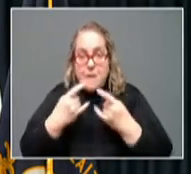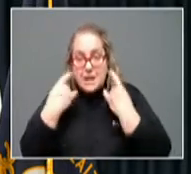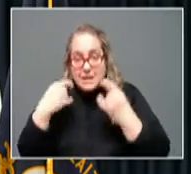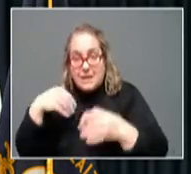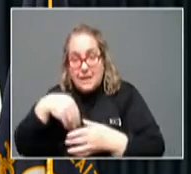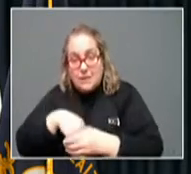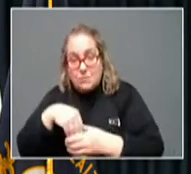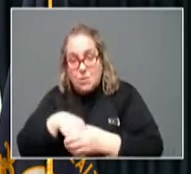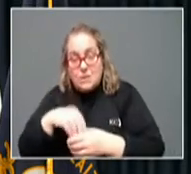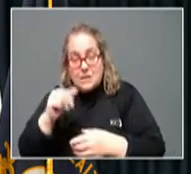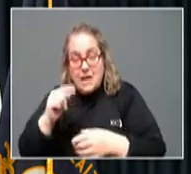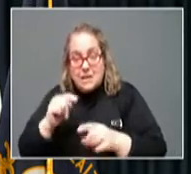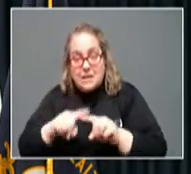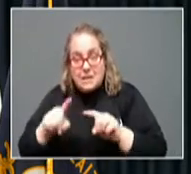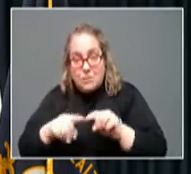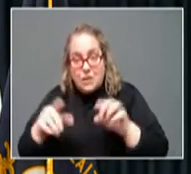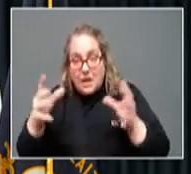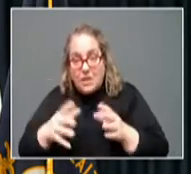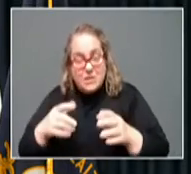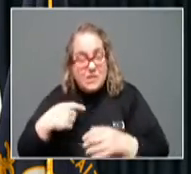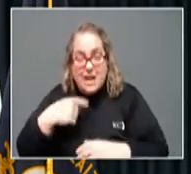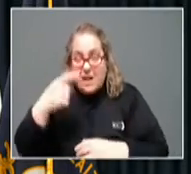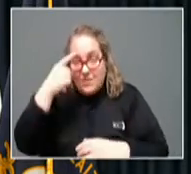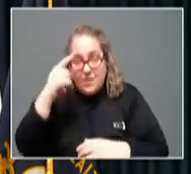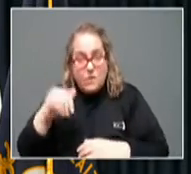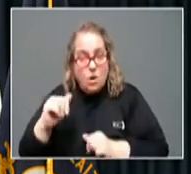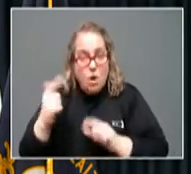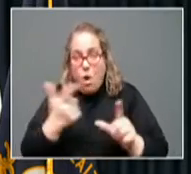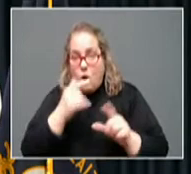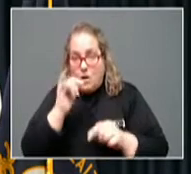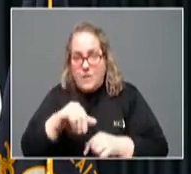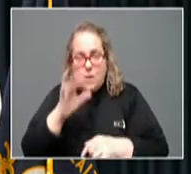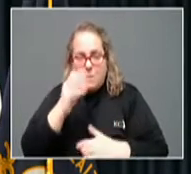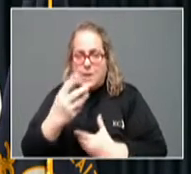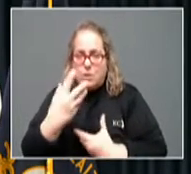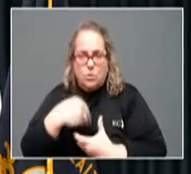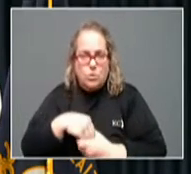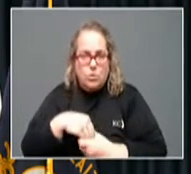gatherings, I think all of that will be included in the guidance. Uh and that